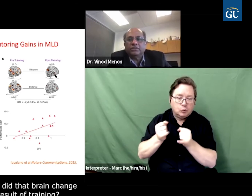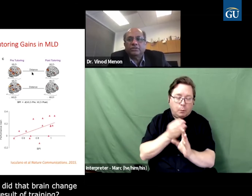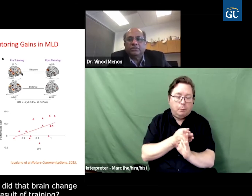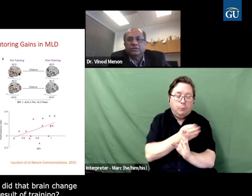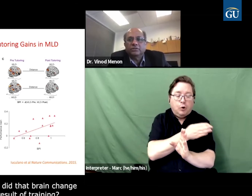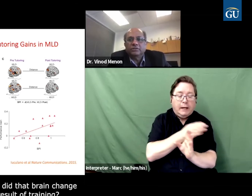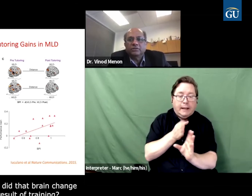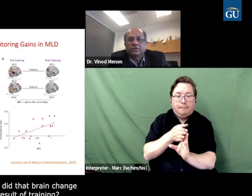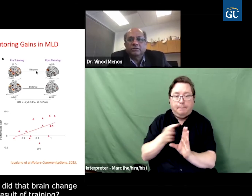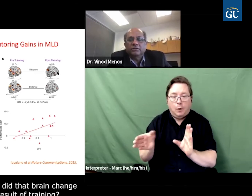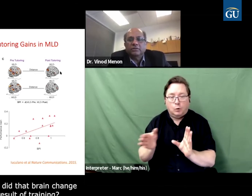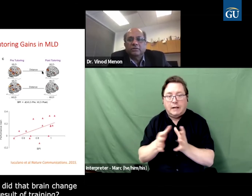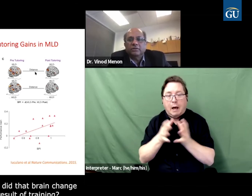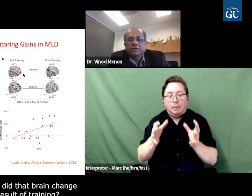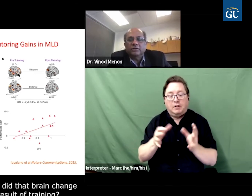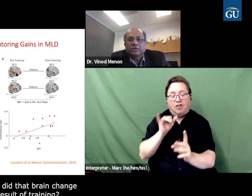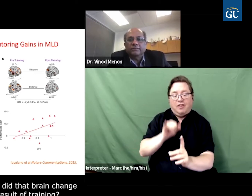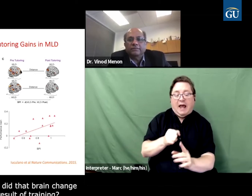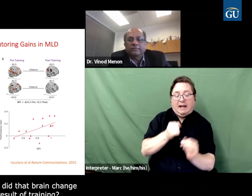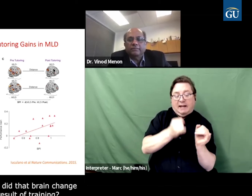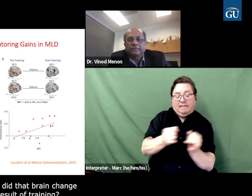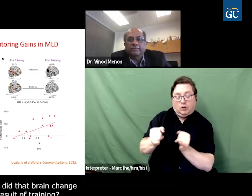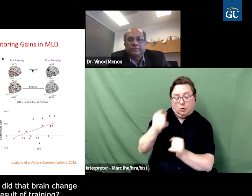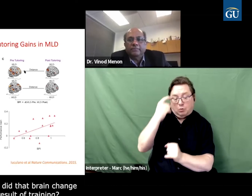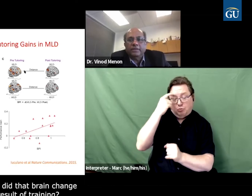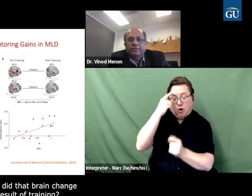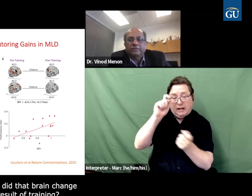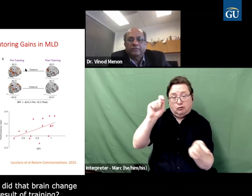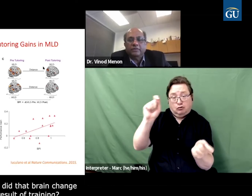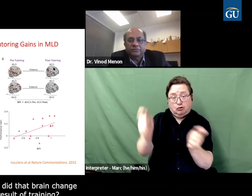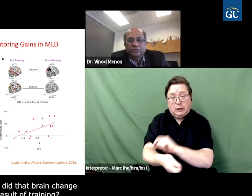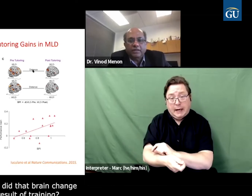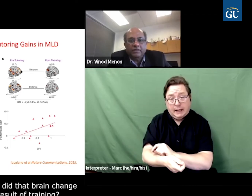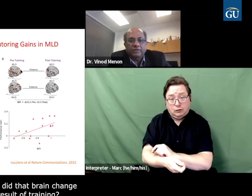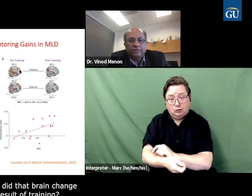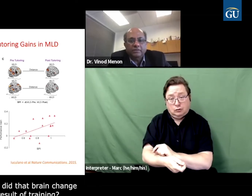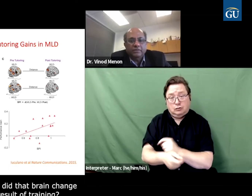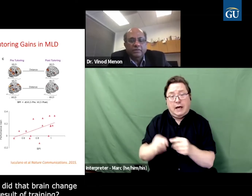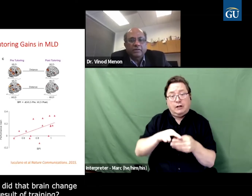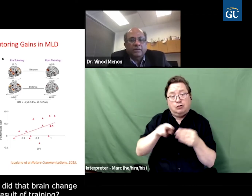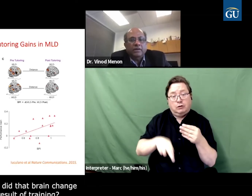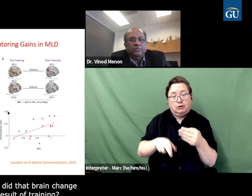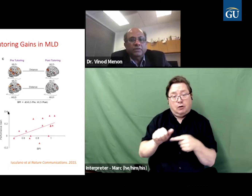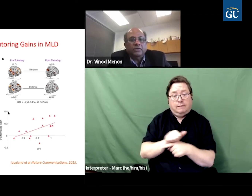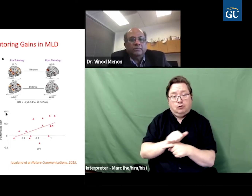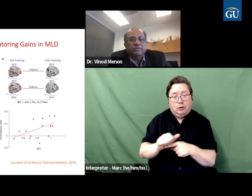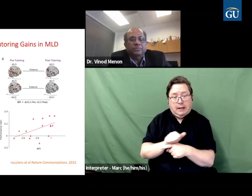did that brain change uh